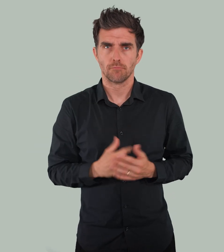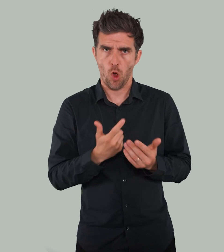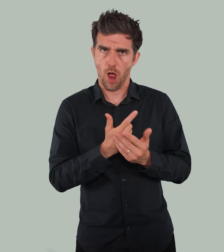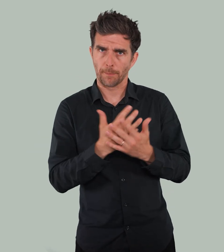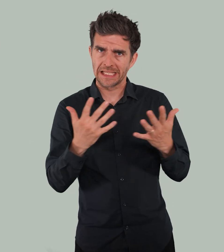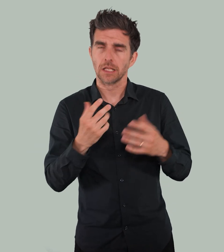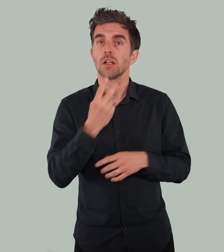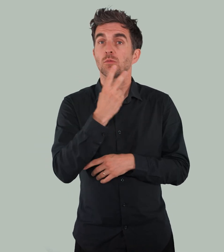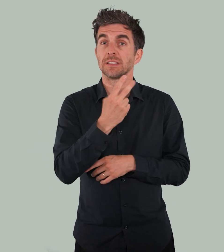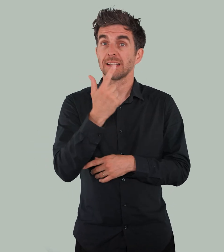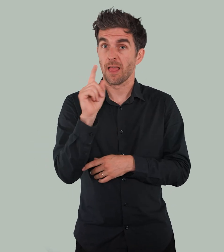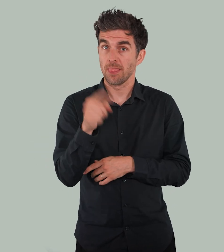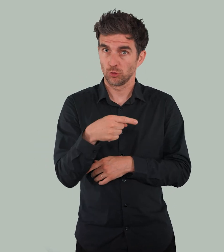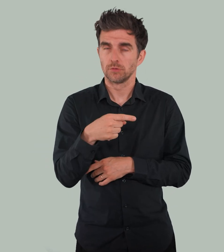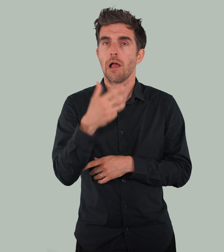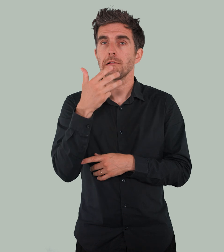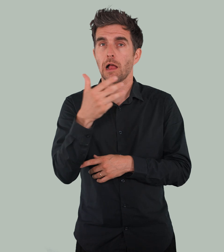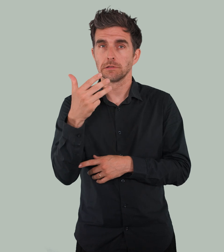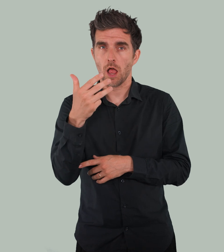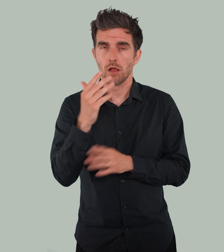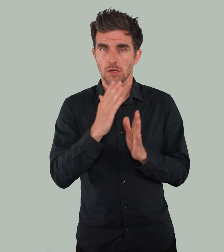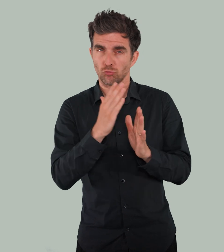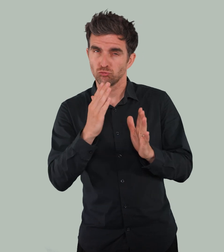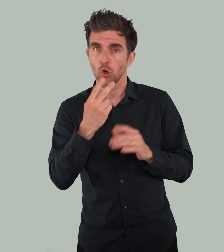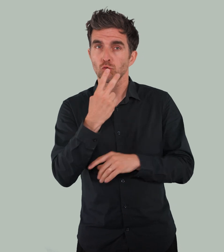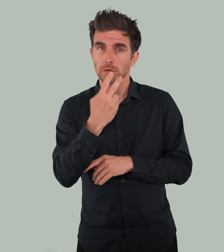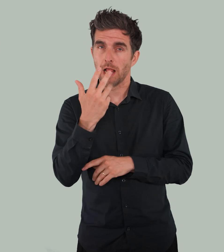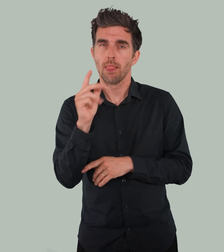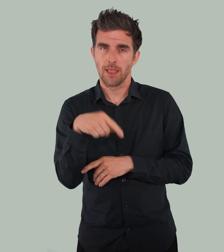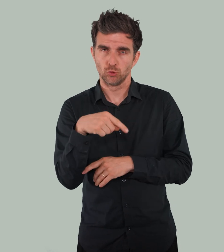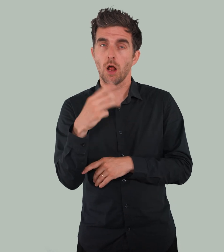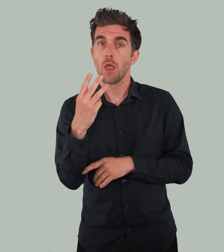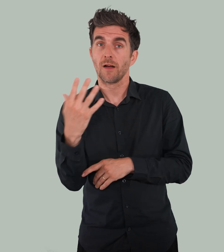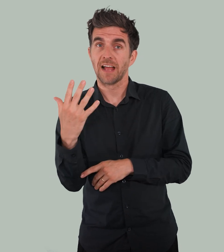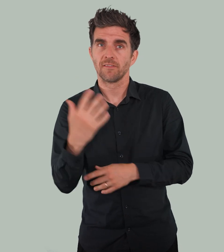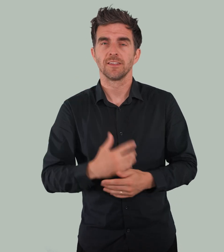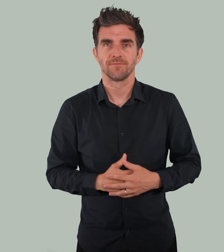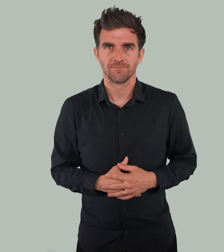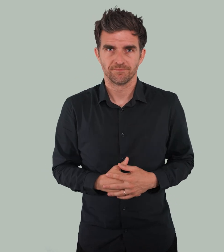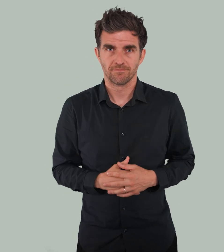Number of responses - 27,099 – 29,035